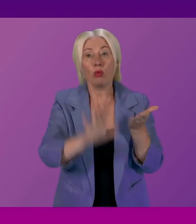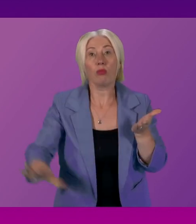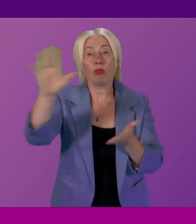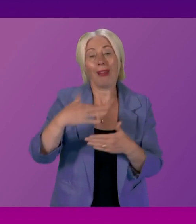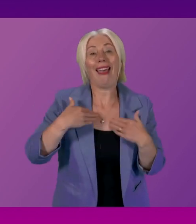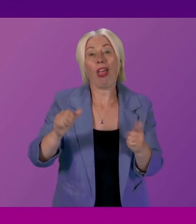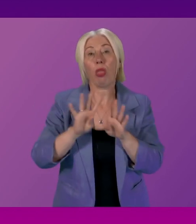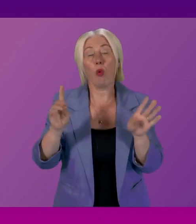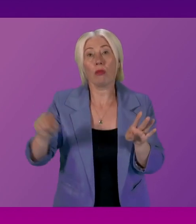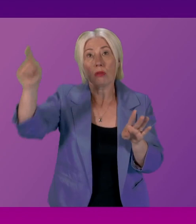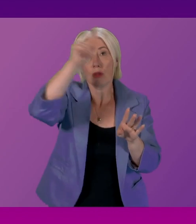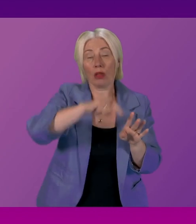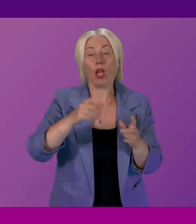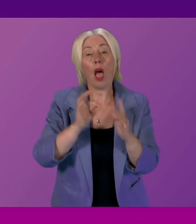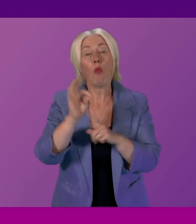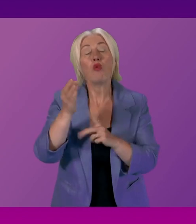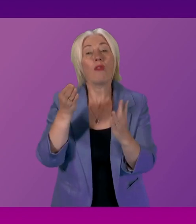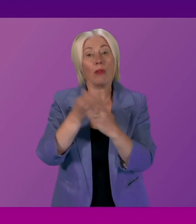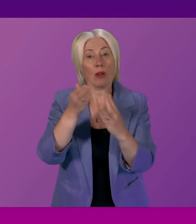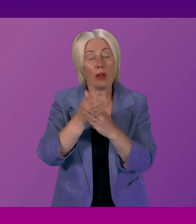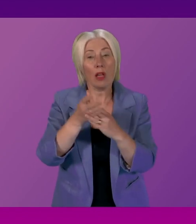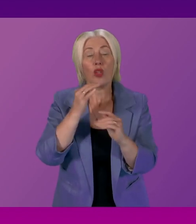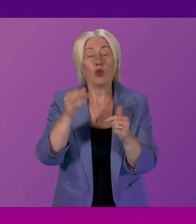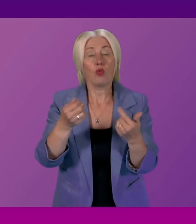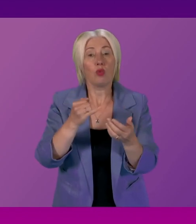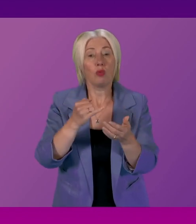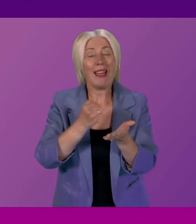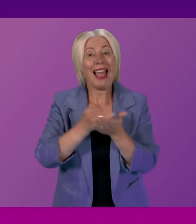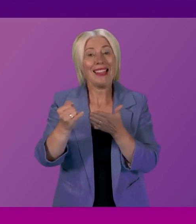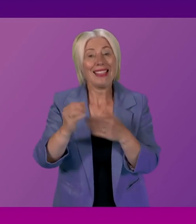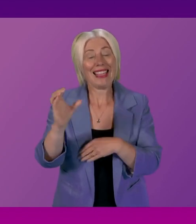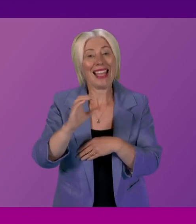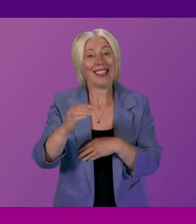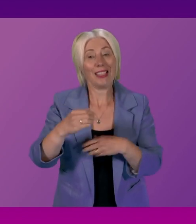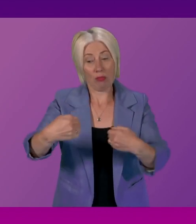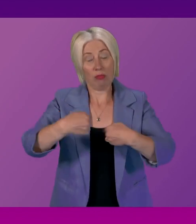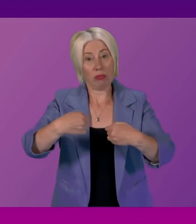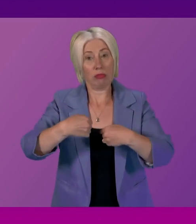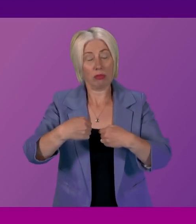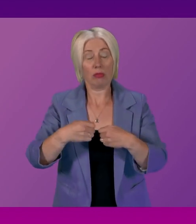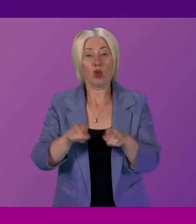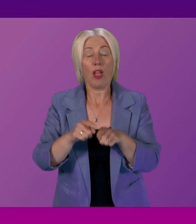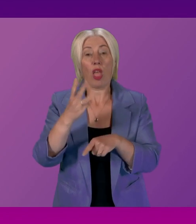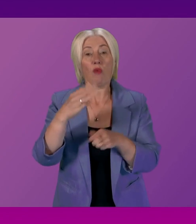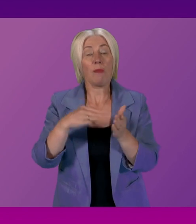access to systemic anti-cancer therapy by 2027; £3 million of that additional funding has been released this year.